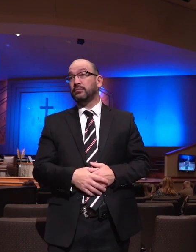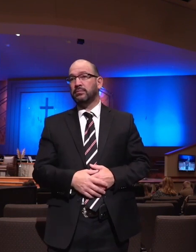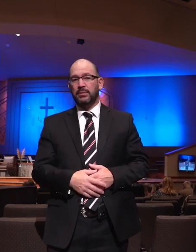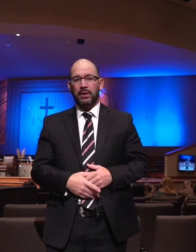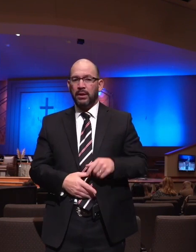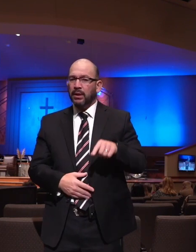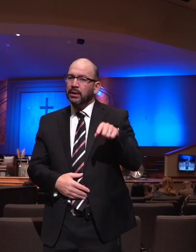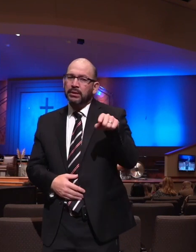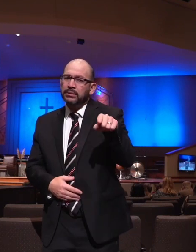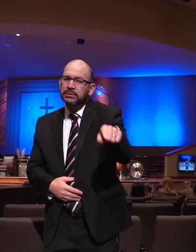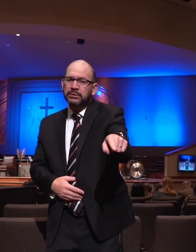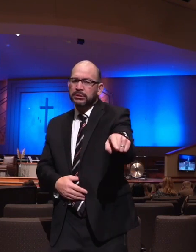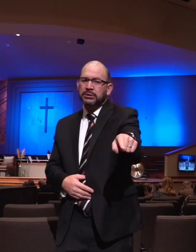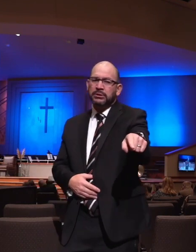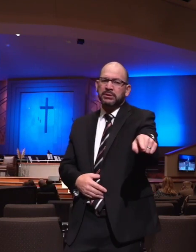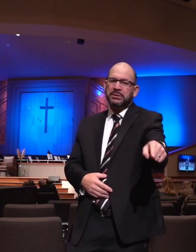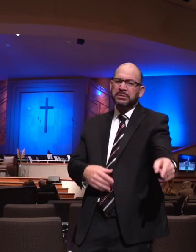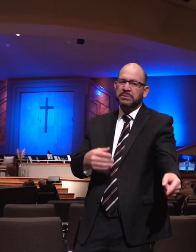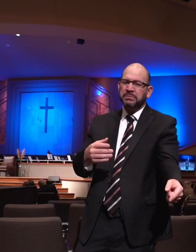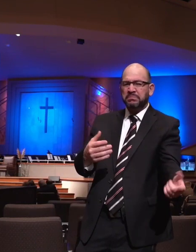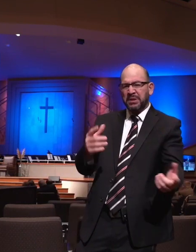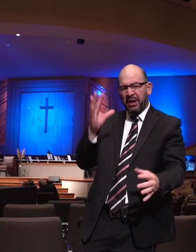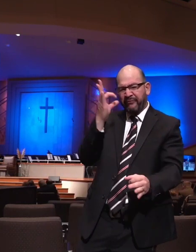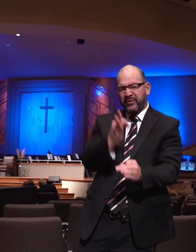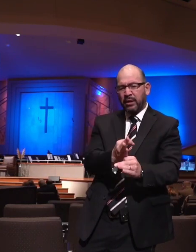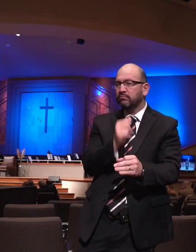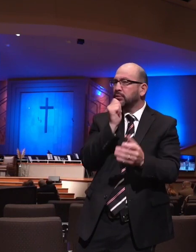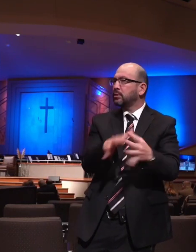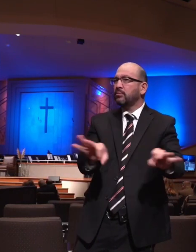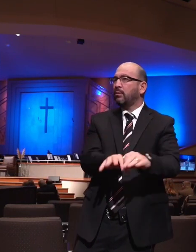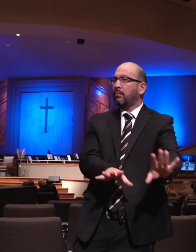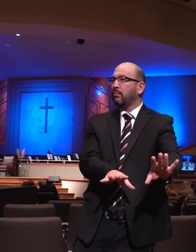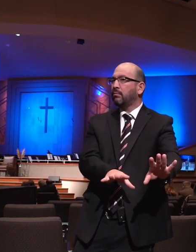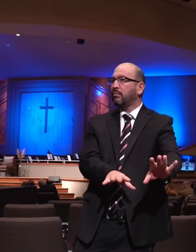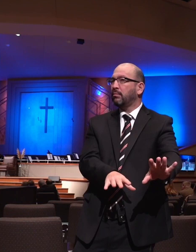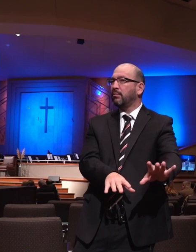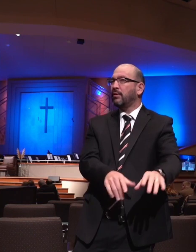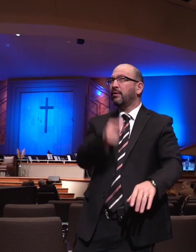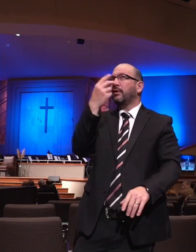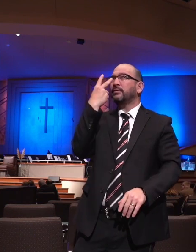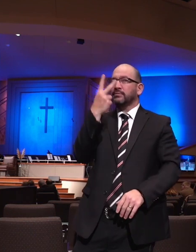healed because of his faith God saw the faith of that little girl